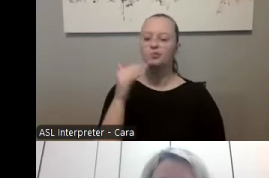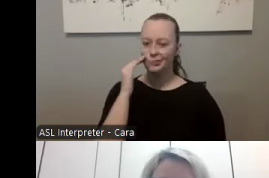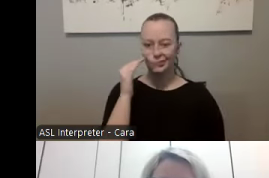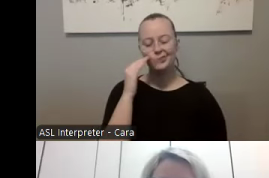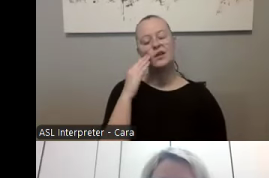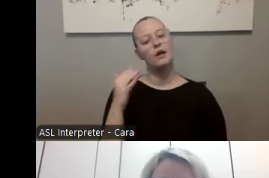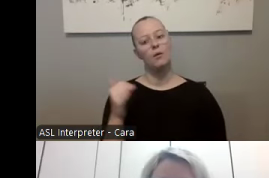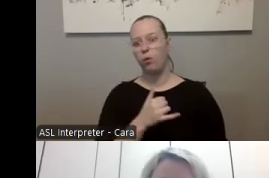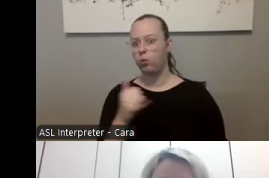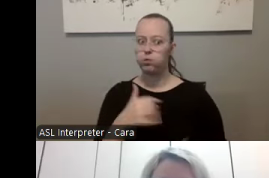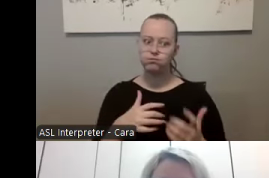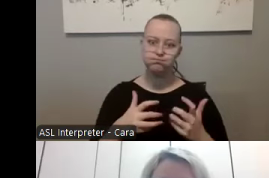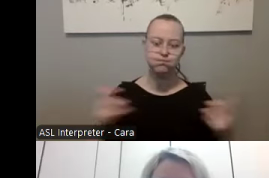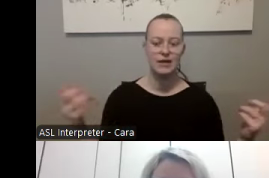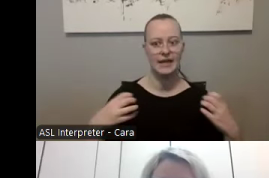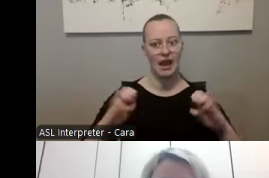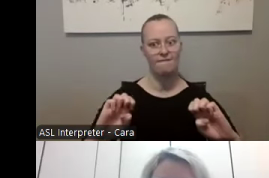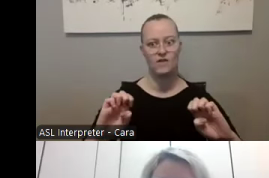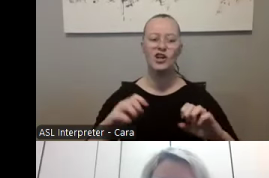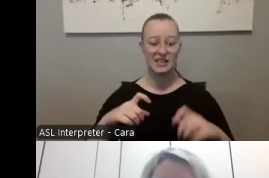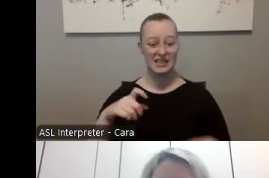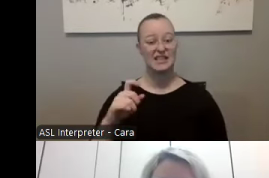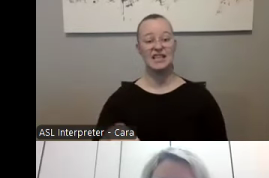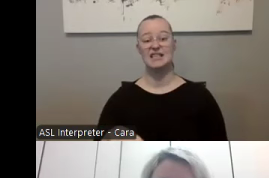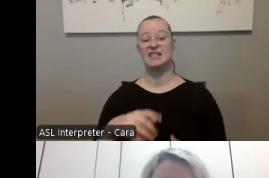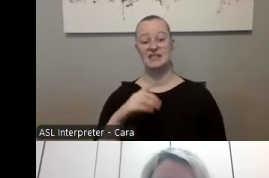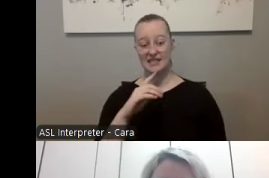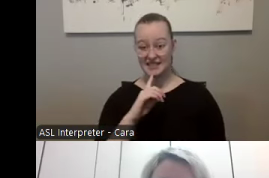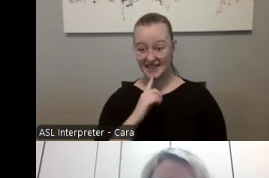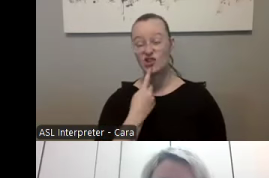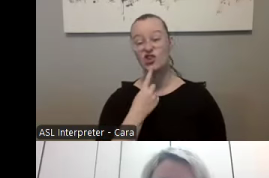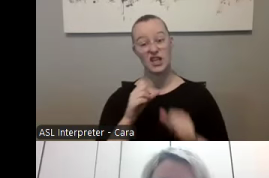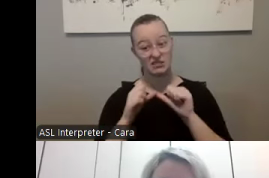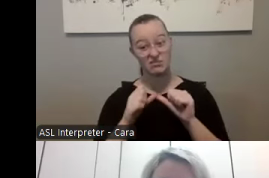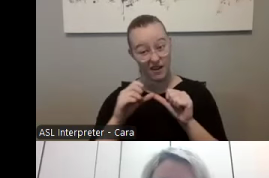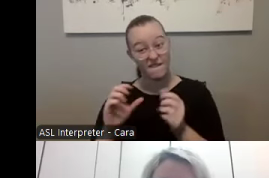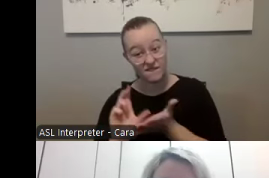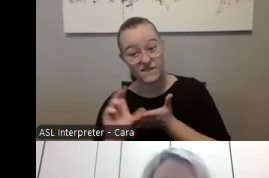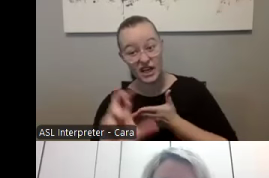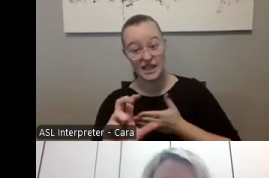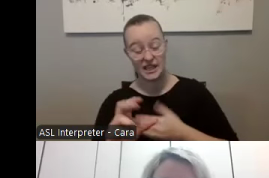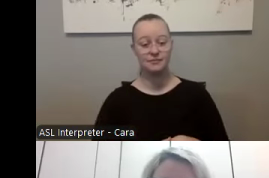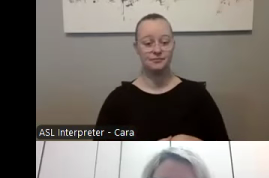new effort that would require a significant ongoing source of funding. One of the key challenges to being able to